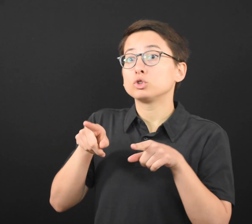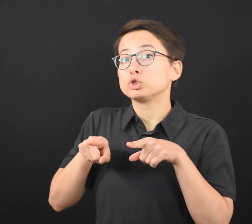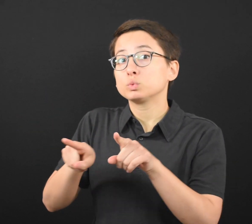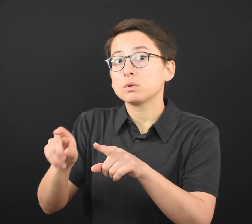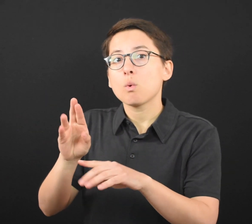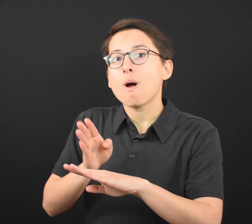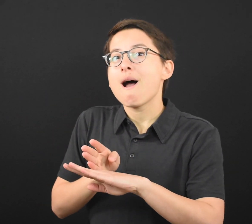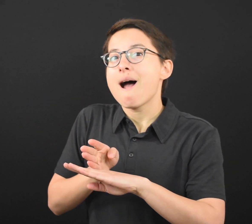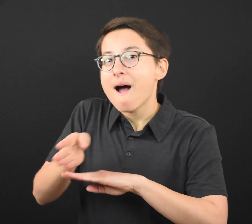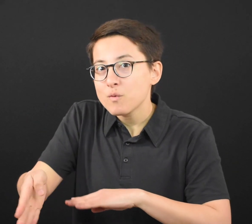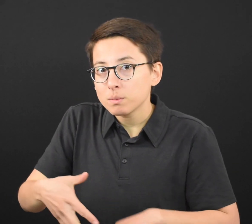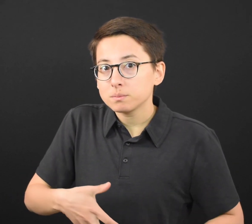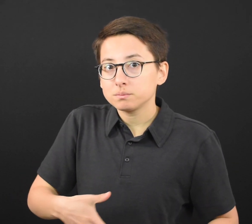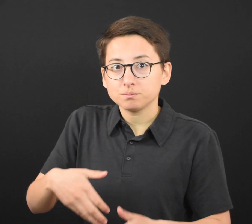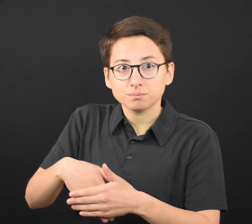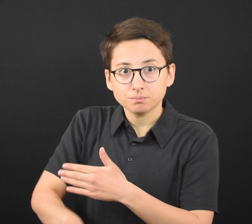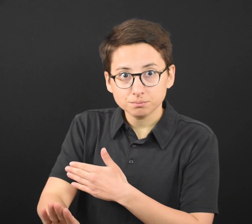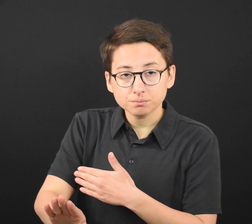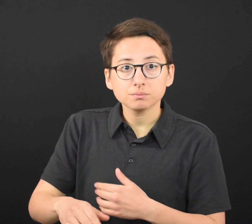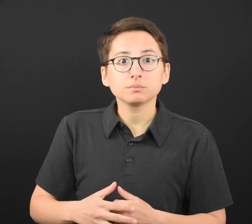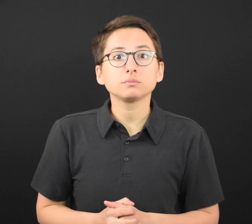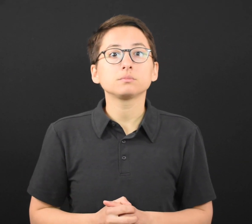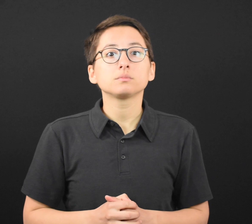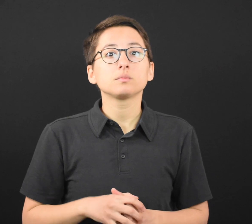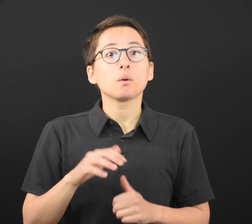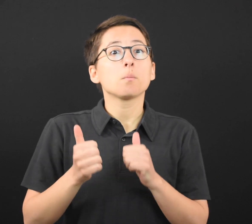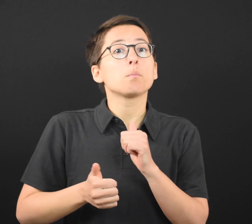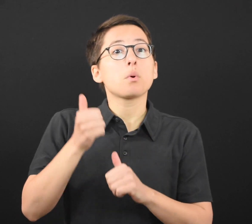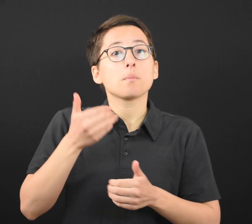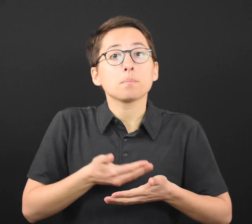during, or after birth. ● Most newborns